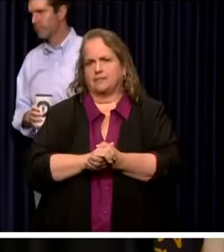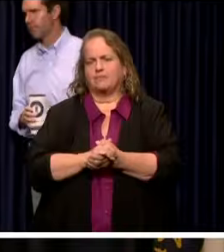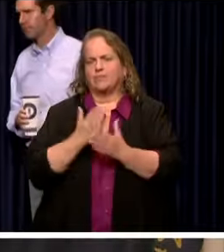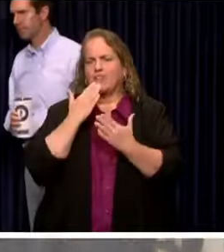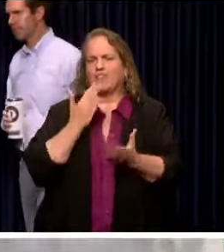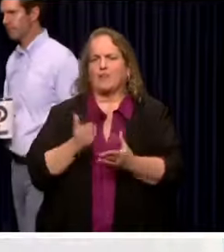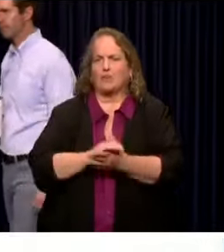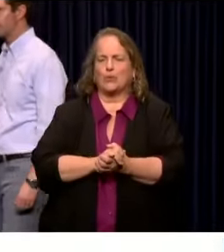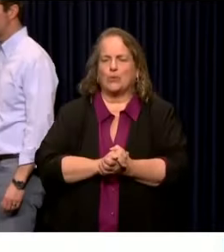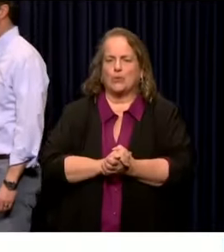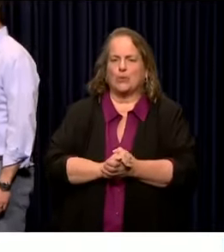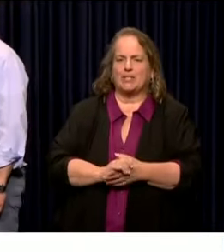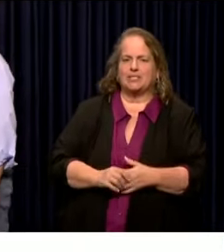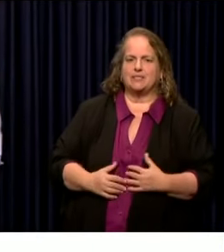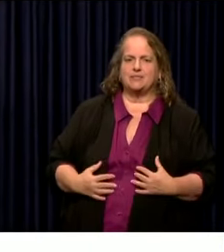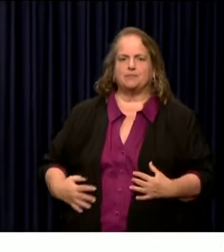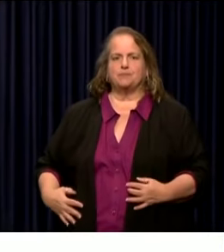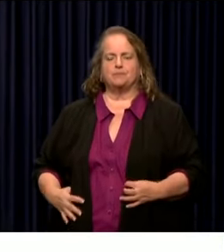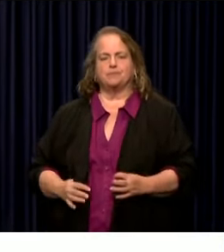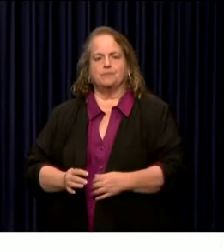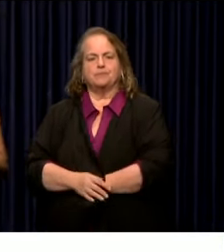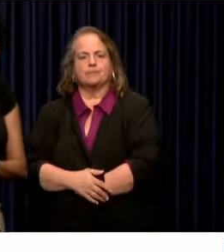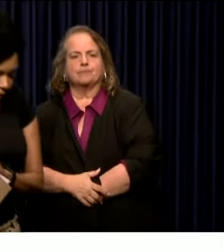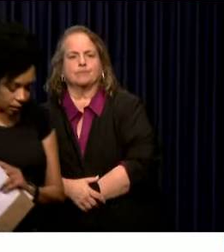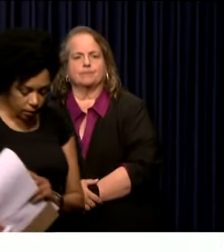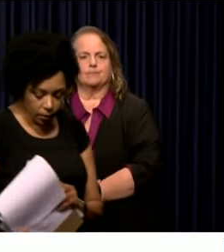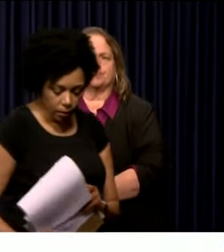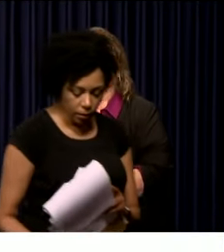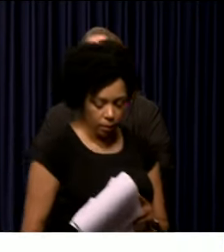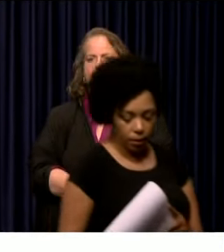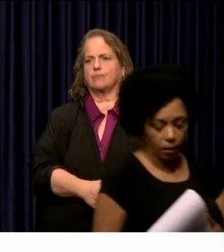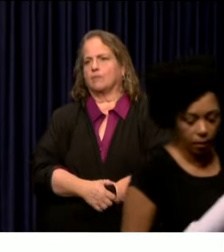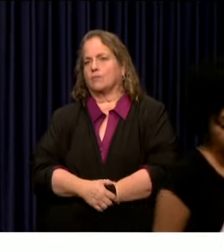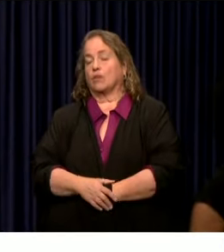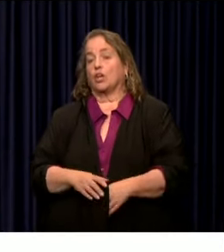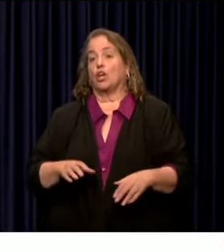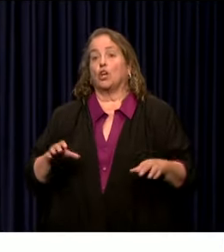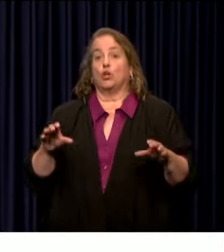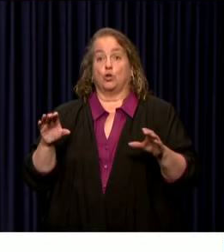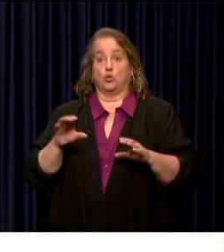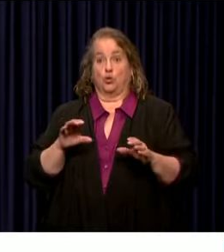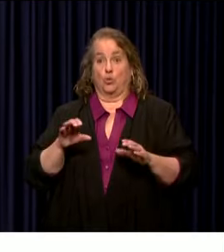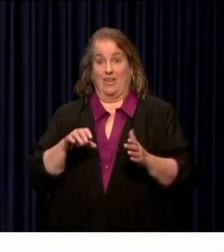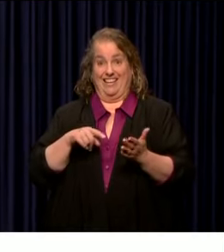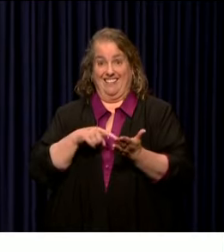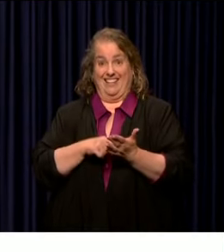UPDATE EVERY DAY.